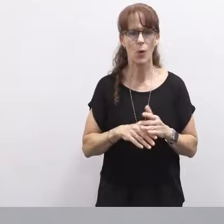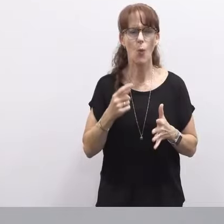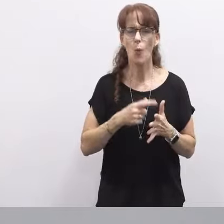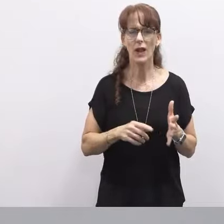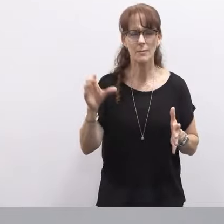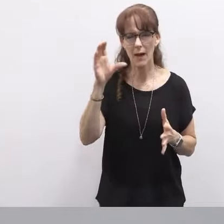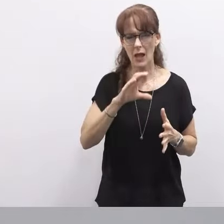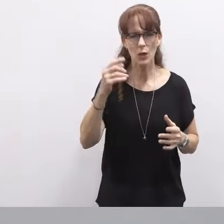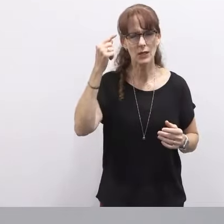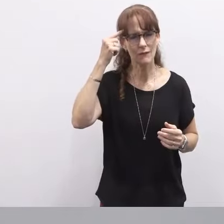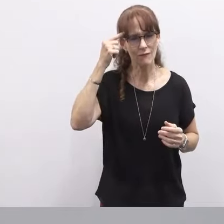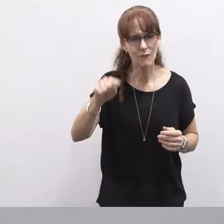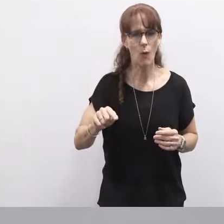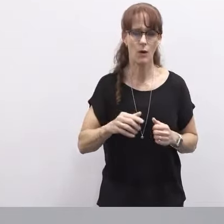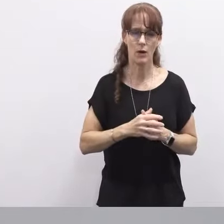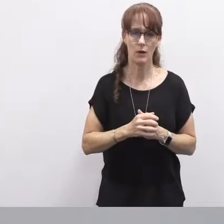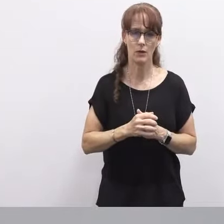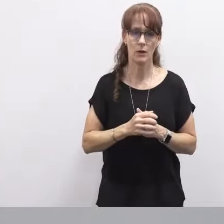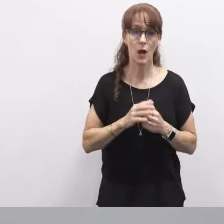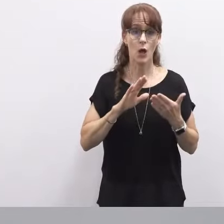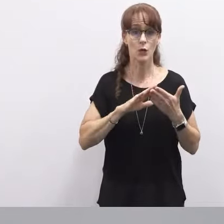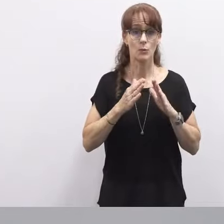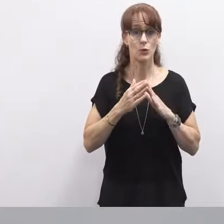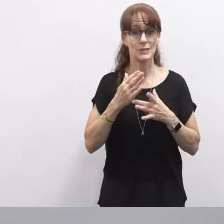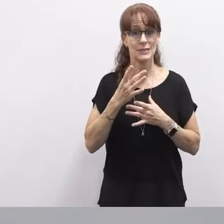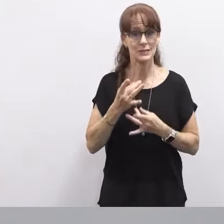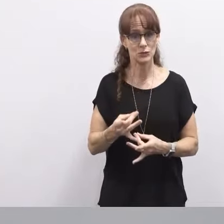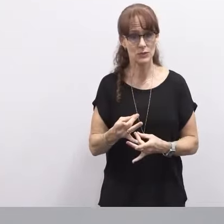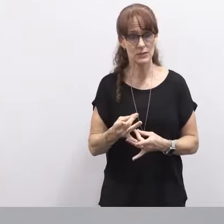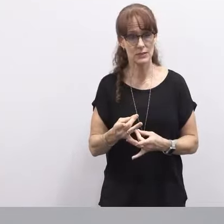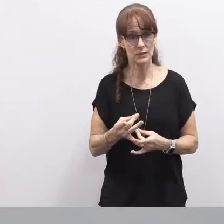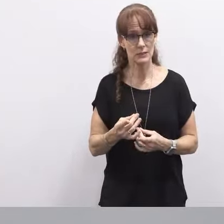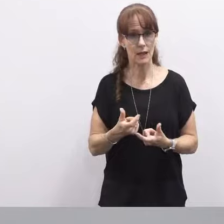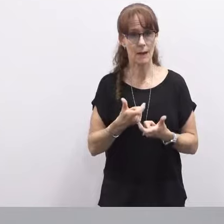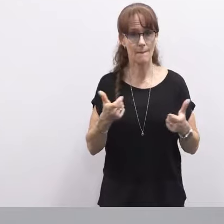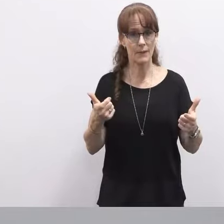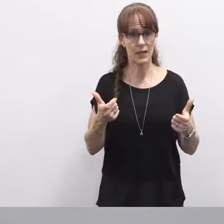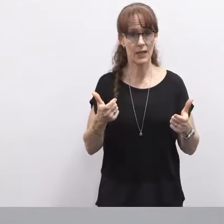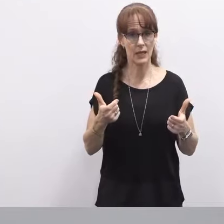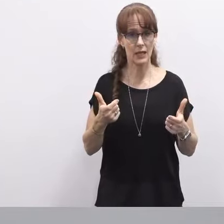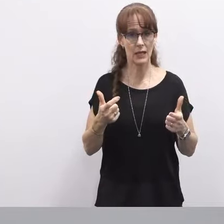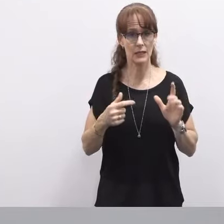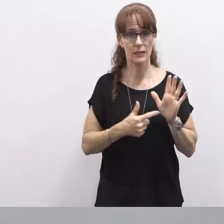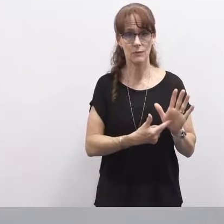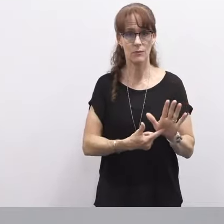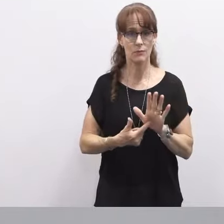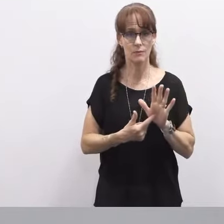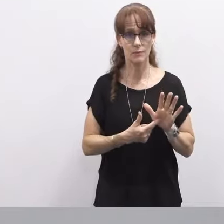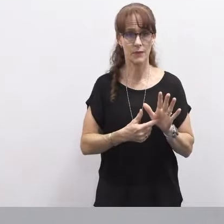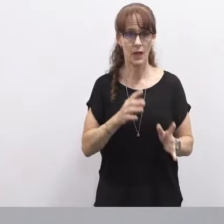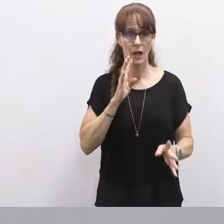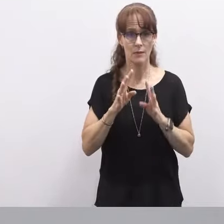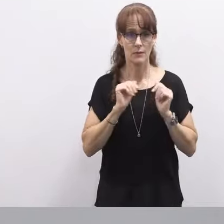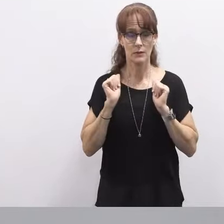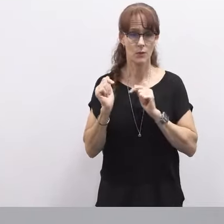in these maps communities of interest, right? That's a big one that keeps out standing out, and I'm speaking to everyone.